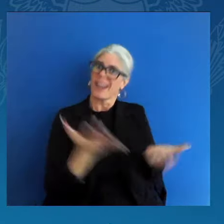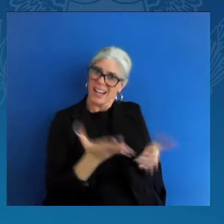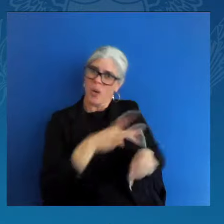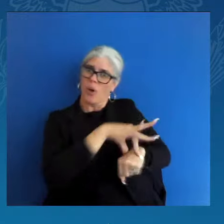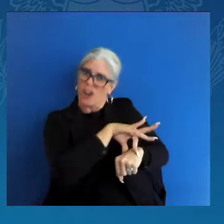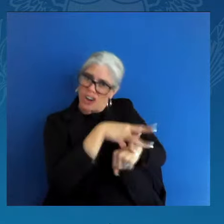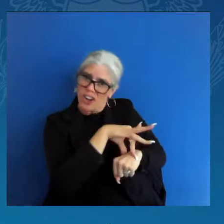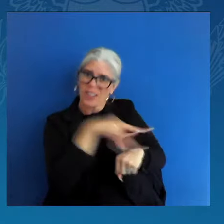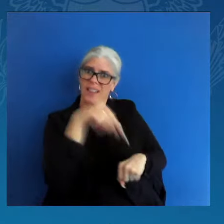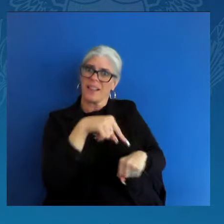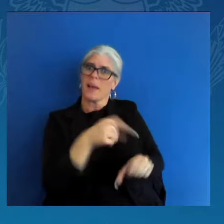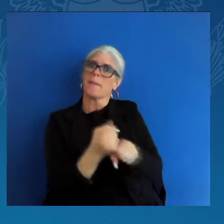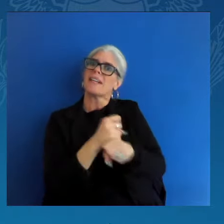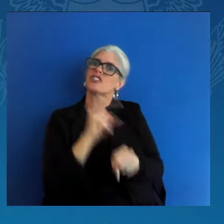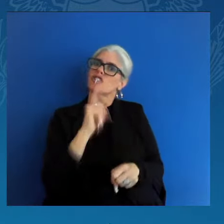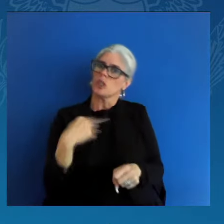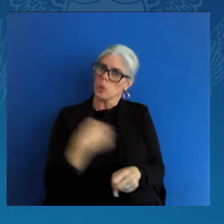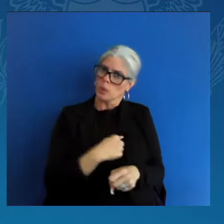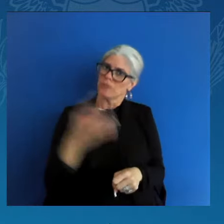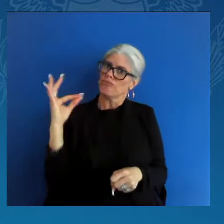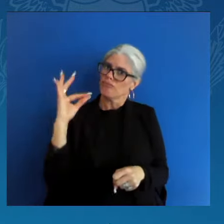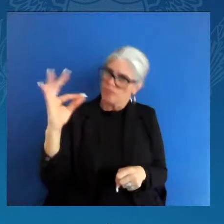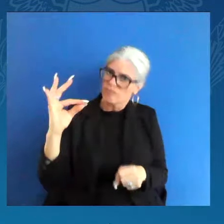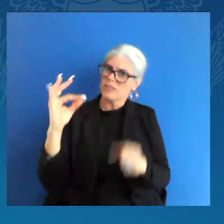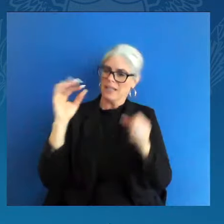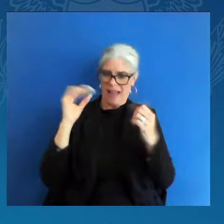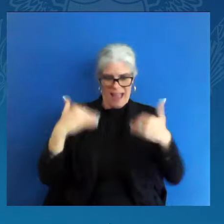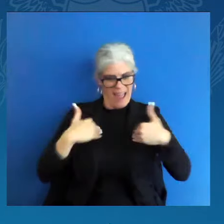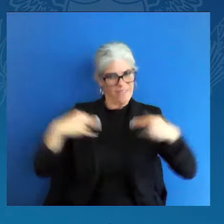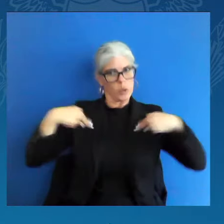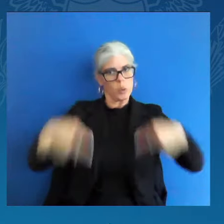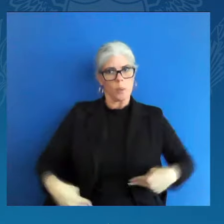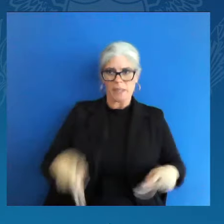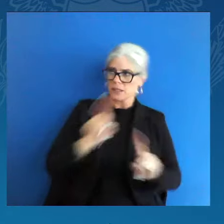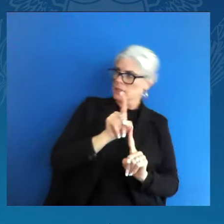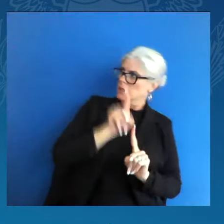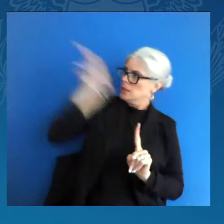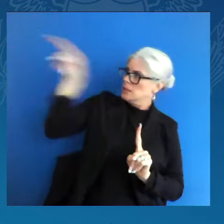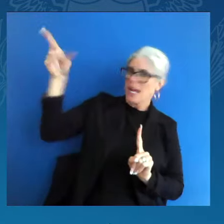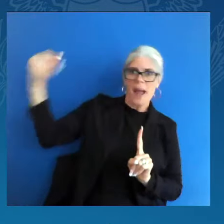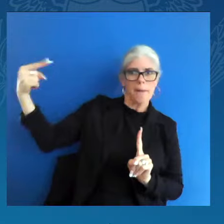with new additional observations from unique and key orbital locations,